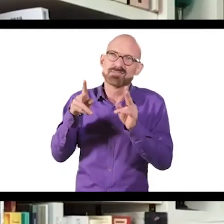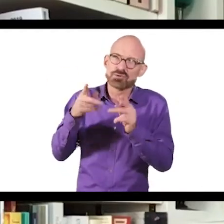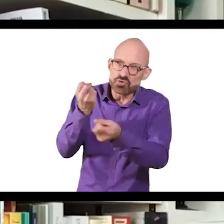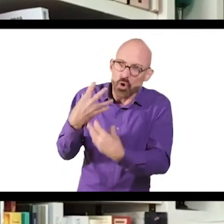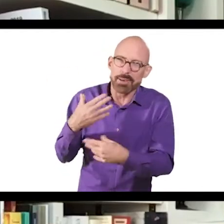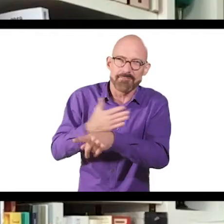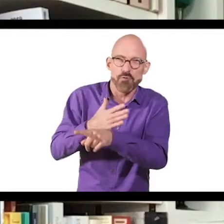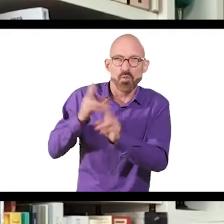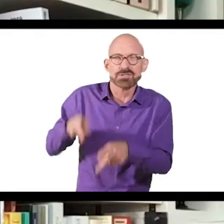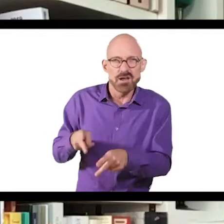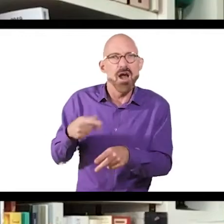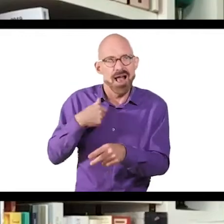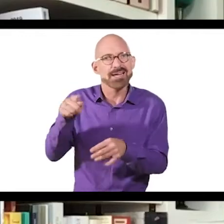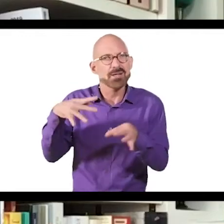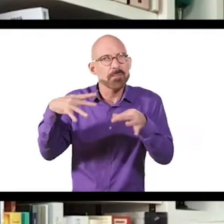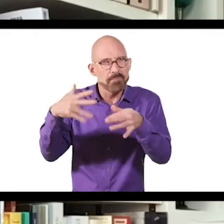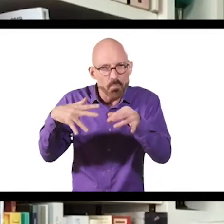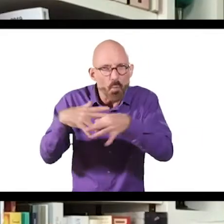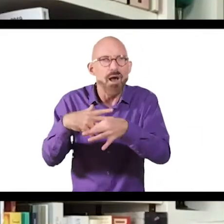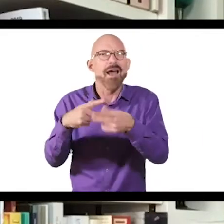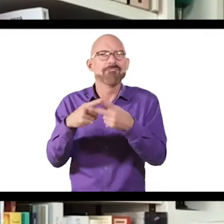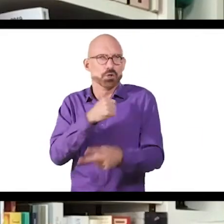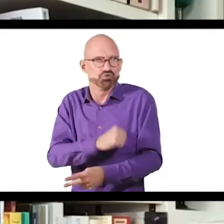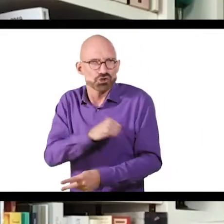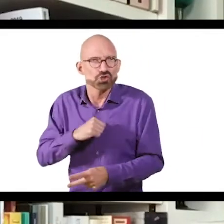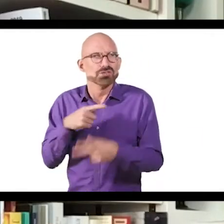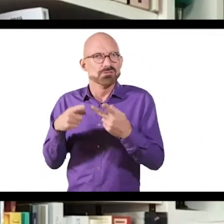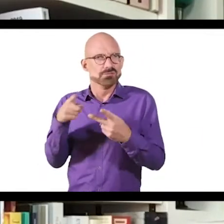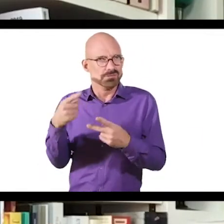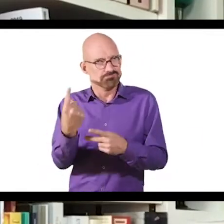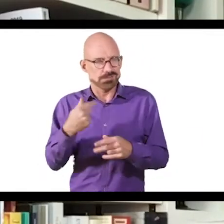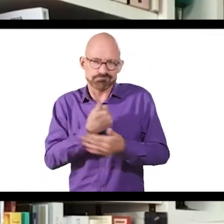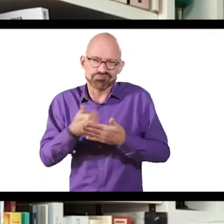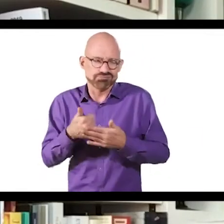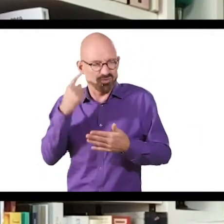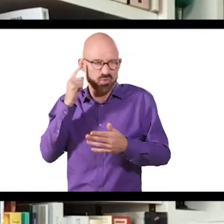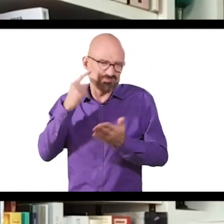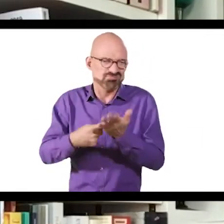And I suddenly thought, if he an ex-footballing, heterosexual Christian can do it